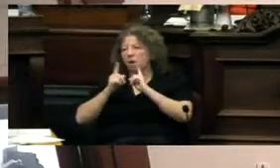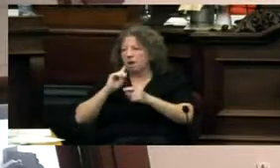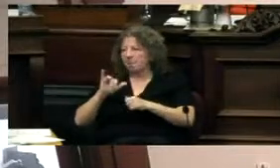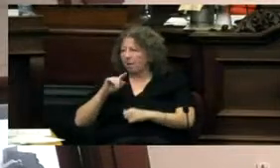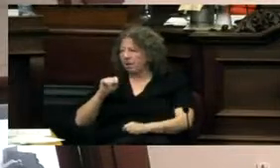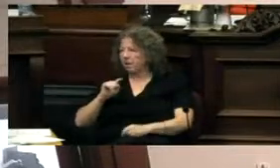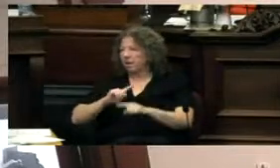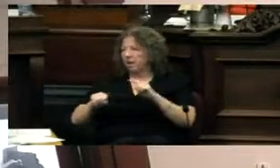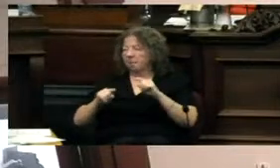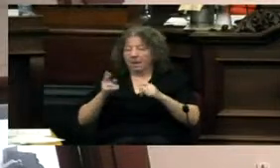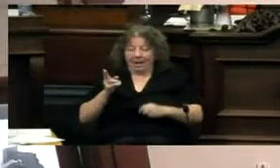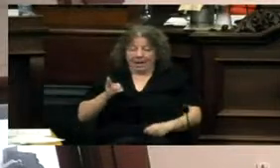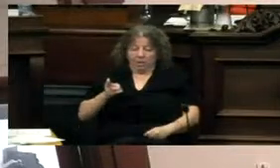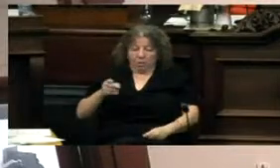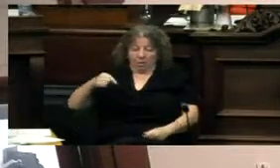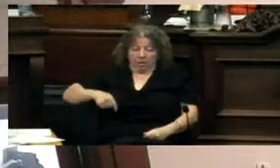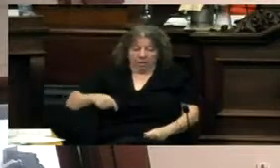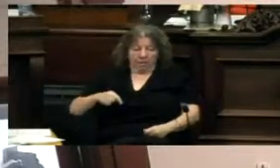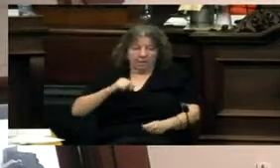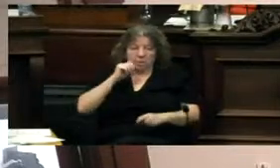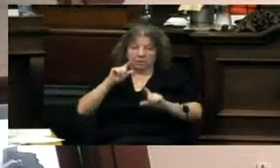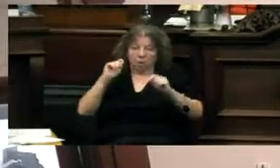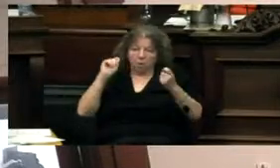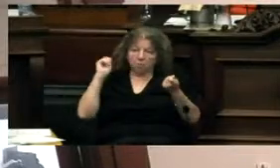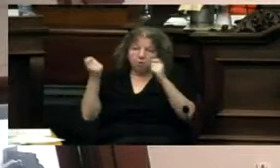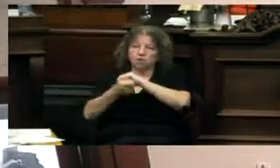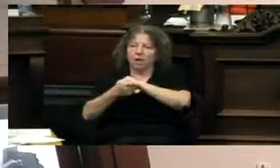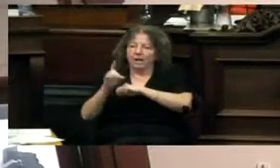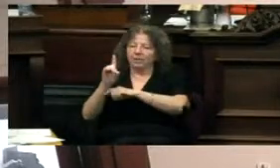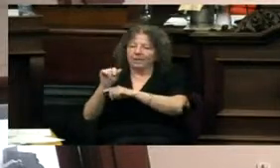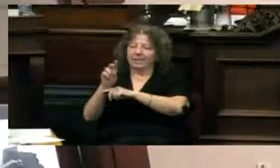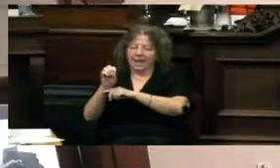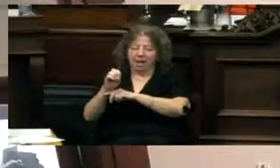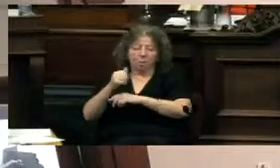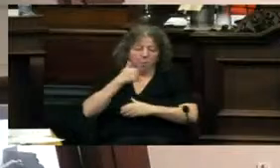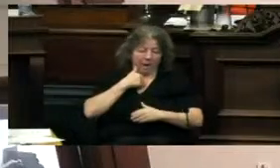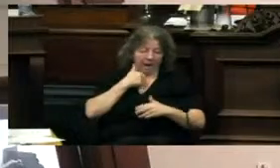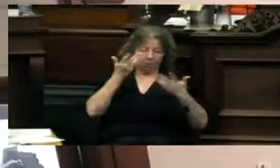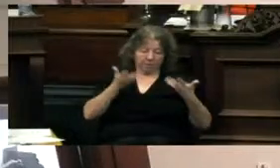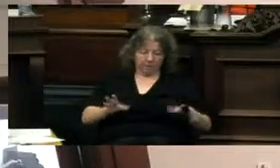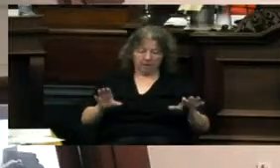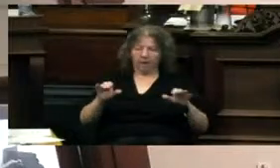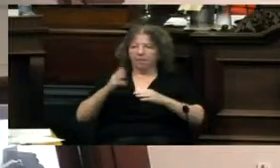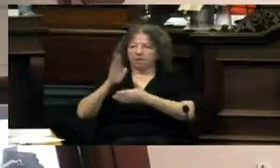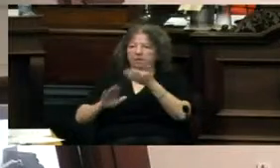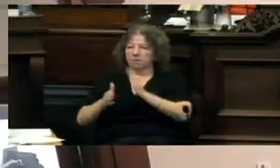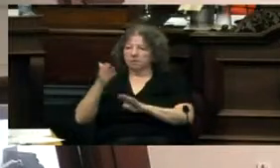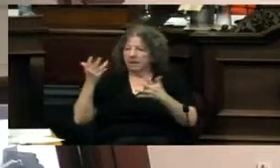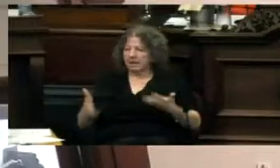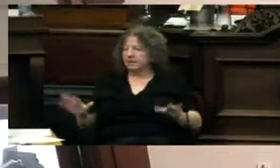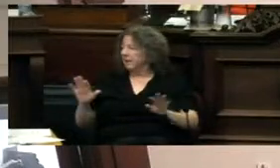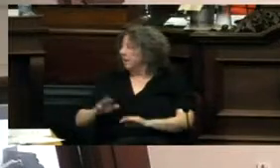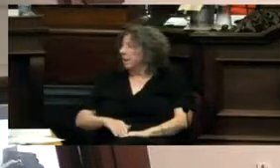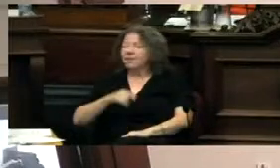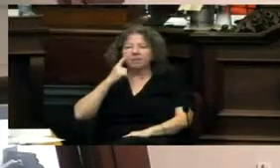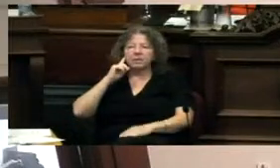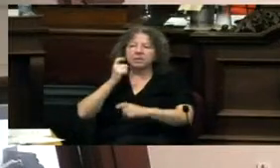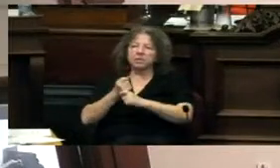change this date. If it comes up again or it starts to become a regular routine thing. Yeah. Well then then we need to have a